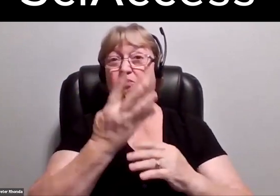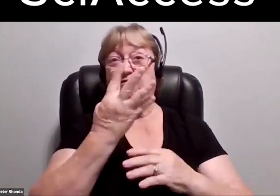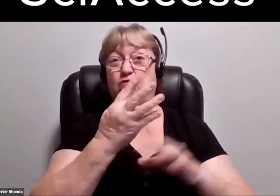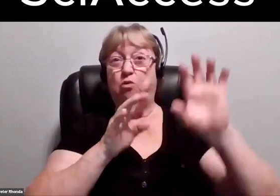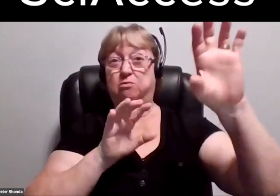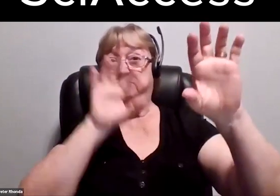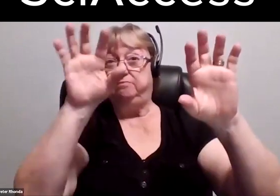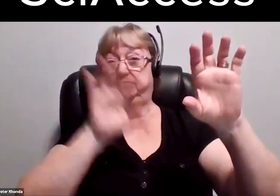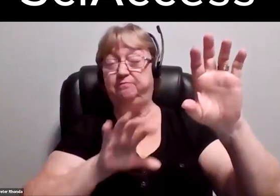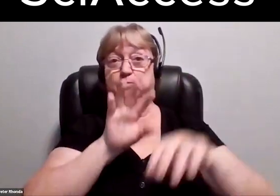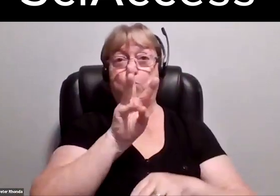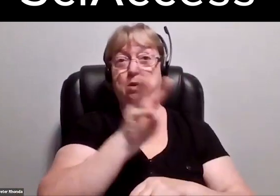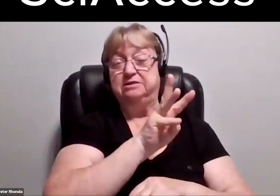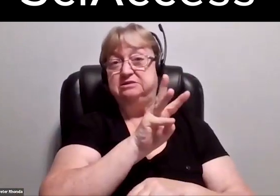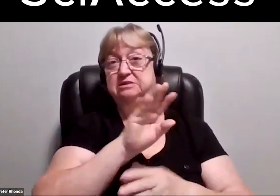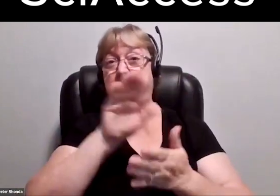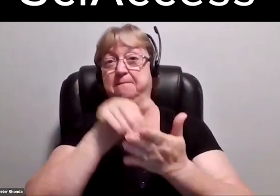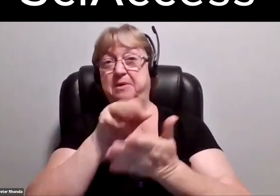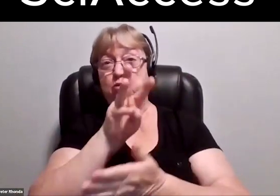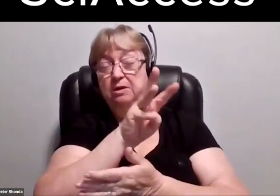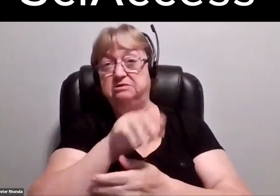West, Midwest, Northeast, and South,